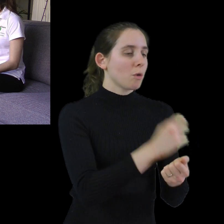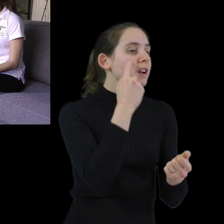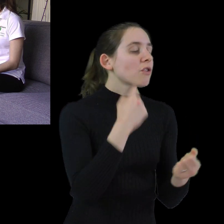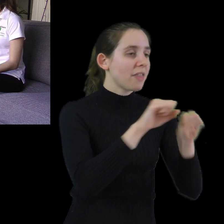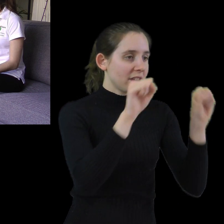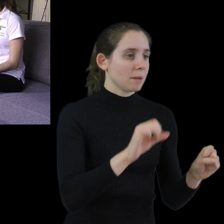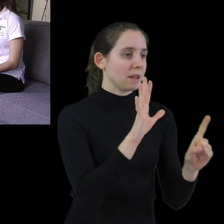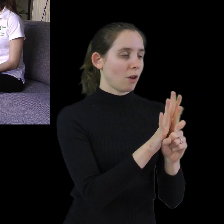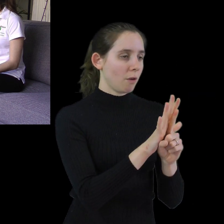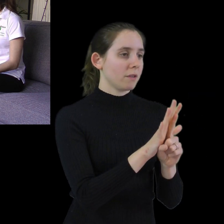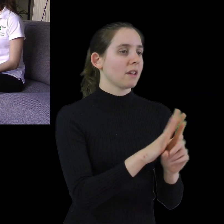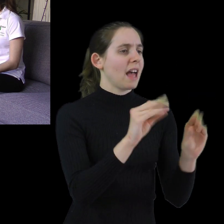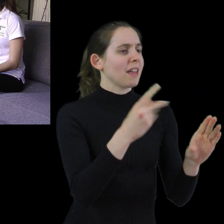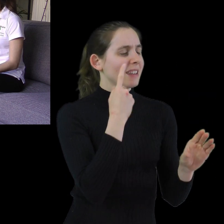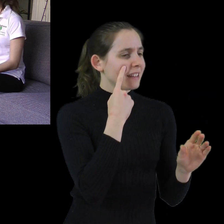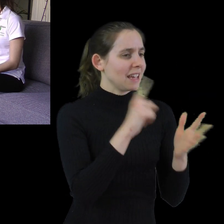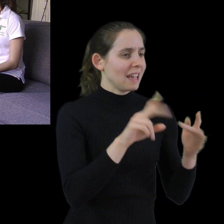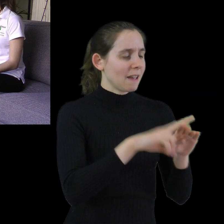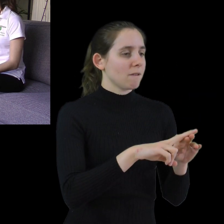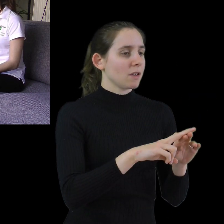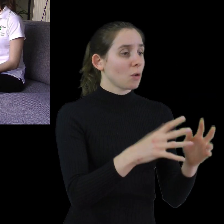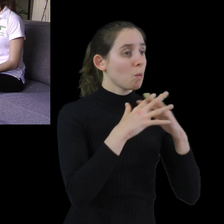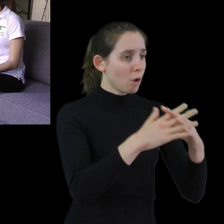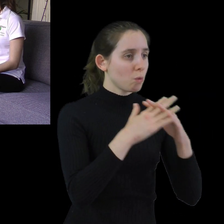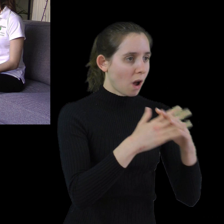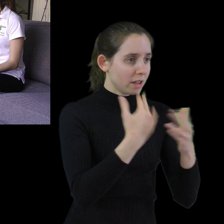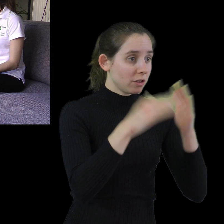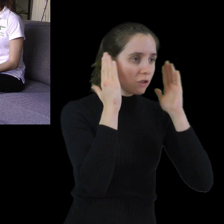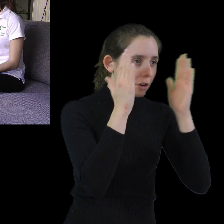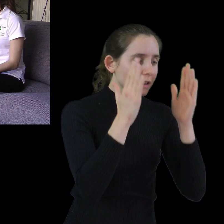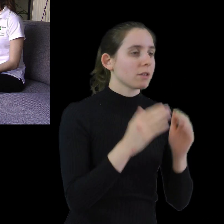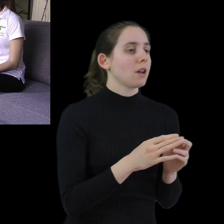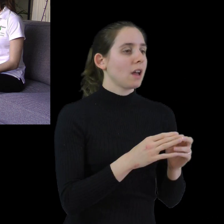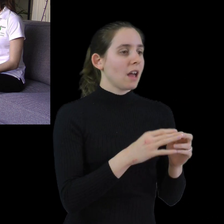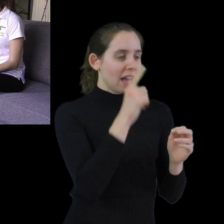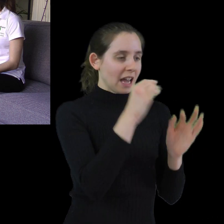and, yeah, see whether or not that's of help. So they just get in contact with us. It's a free service that we have.